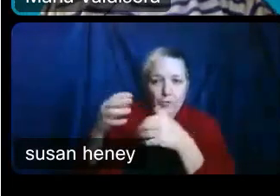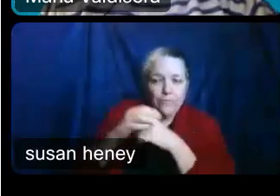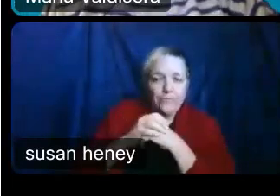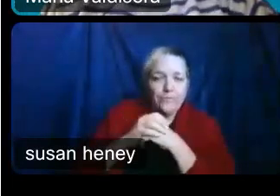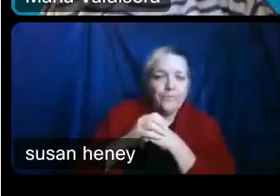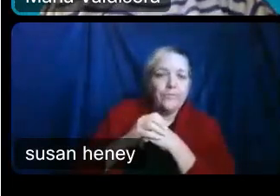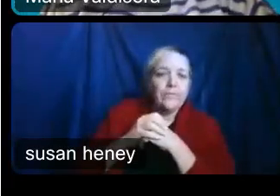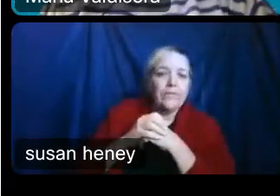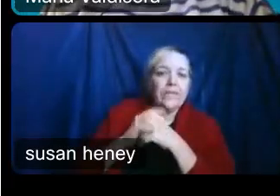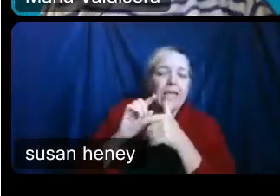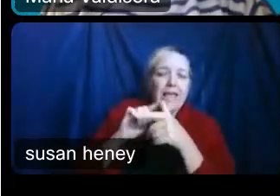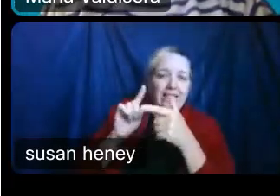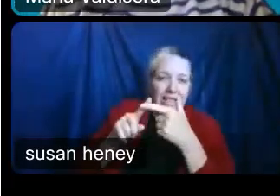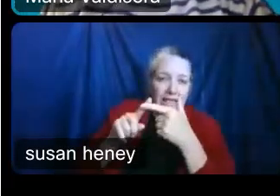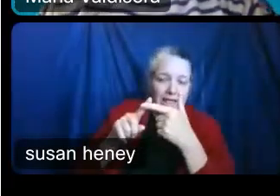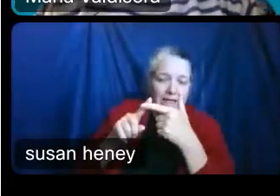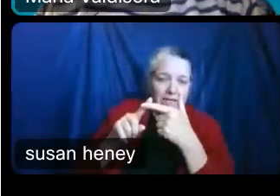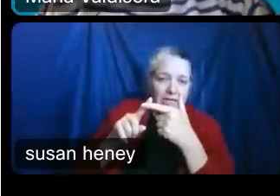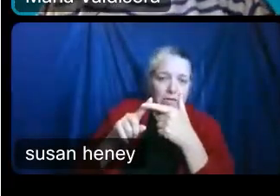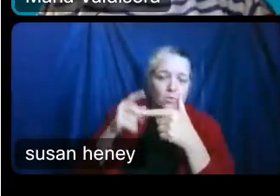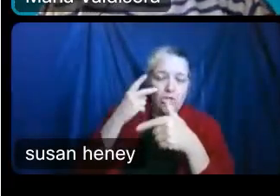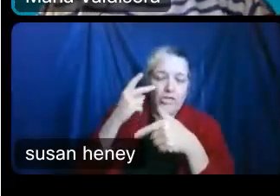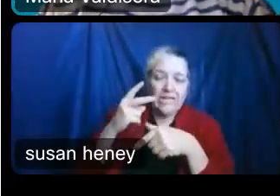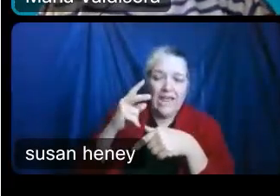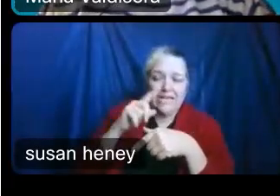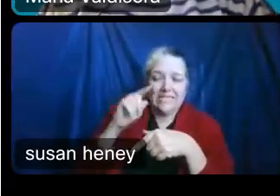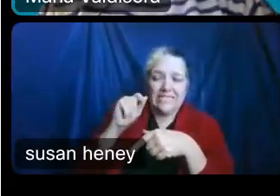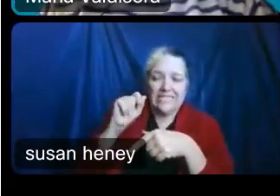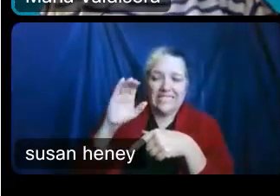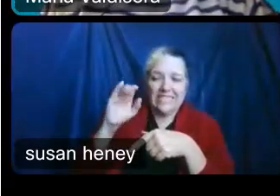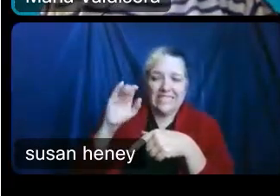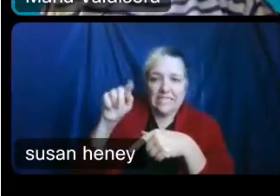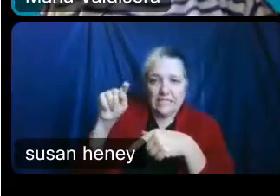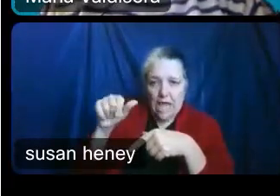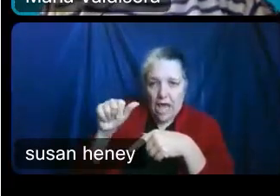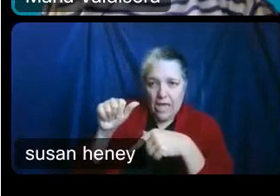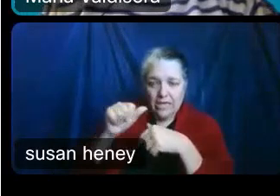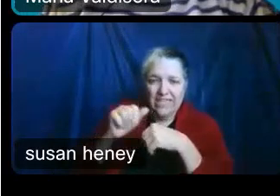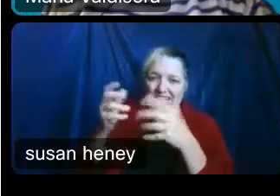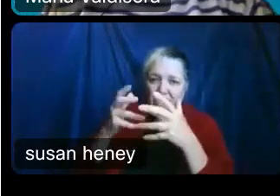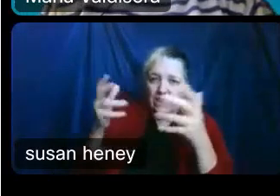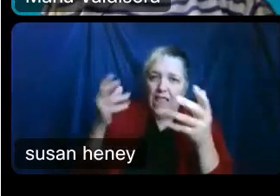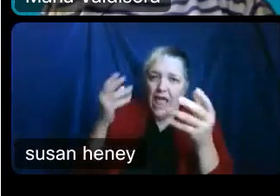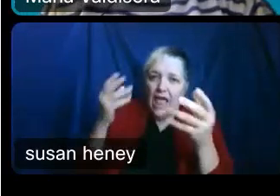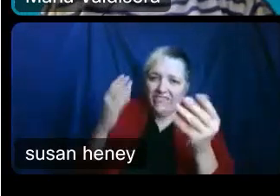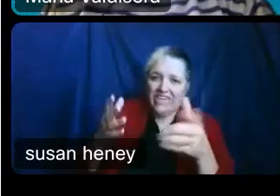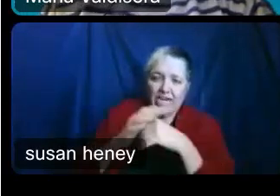at ZCTAs in a whole state that is a lot of data. So, you might get a message like this